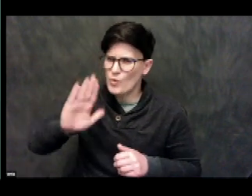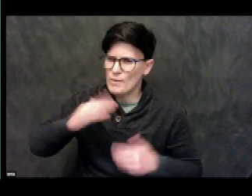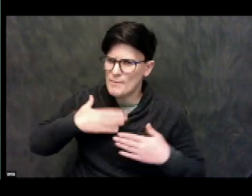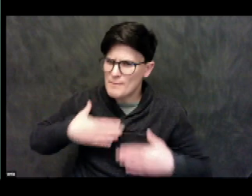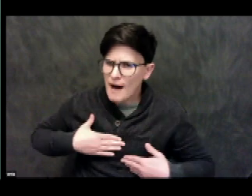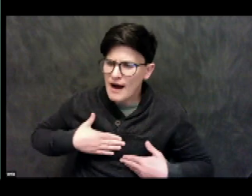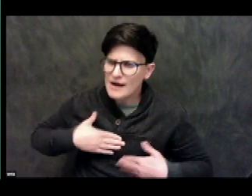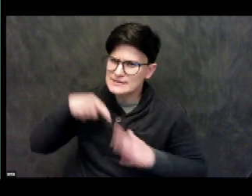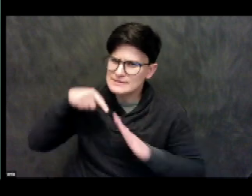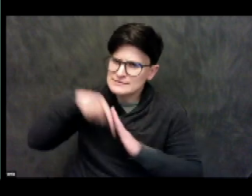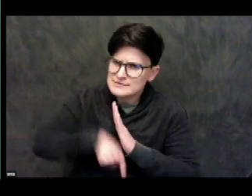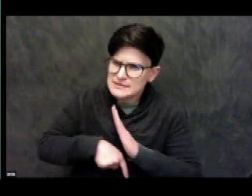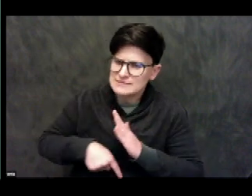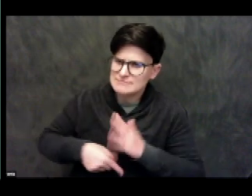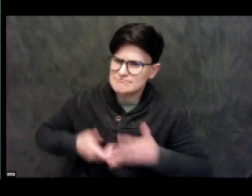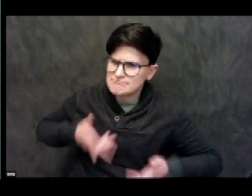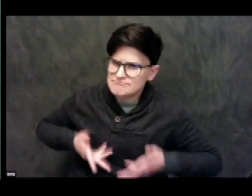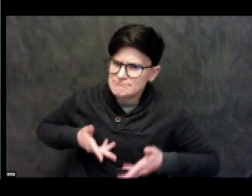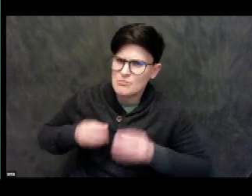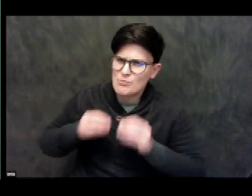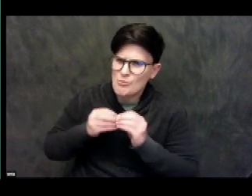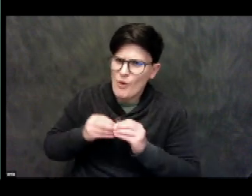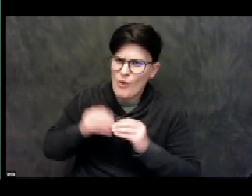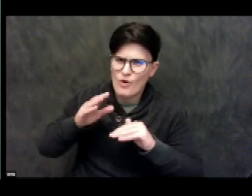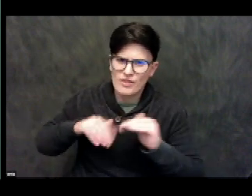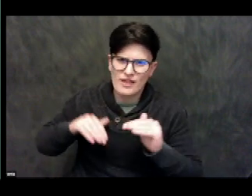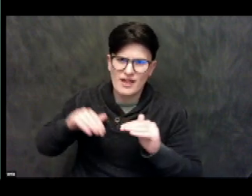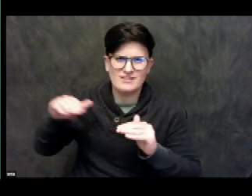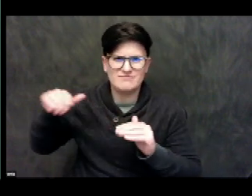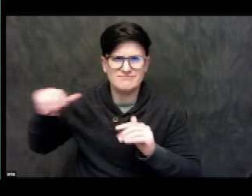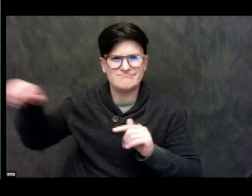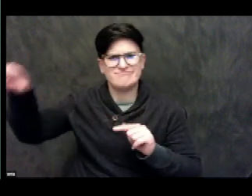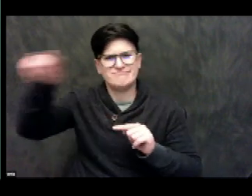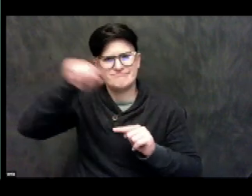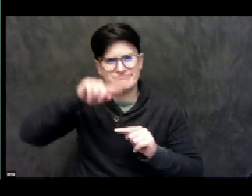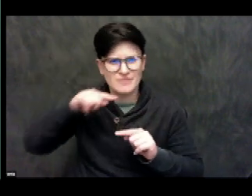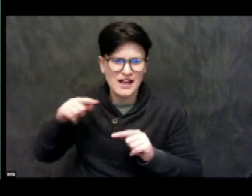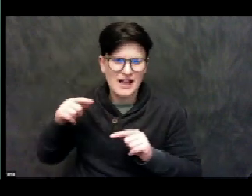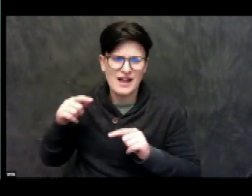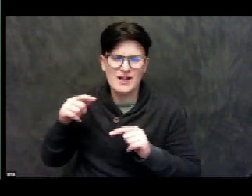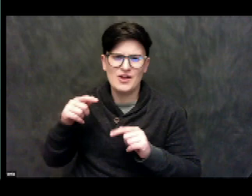through so much with their bodies or having to adapt and everything.